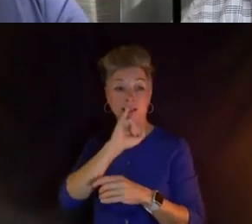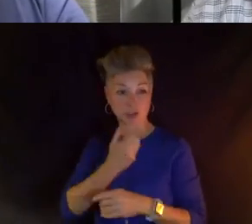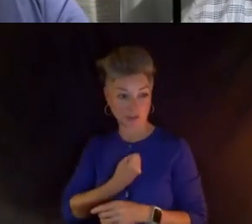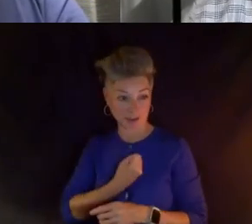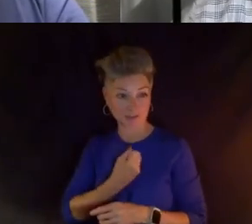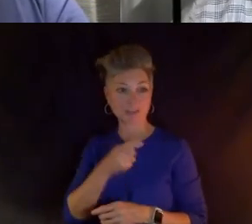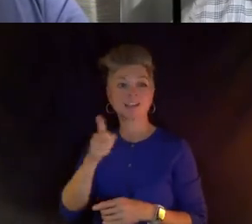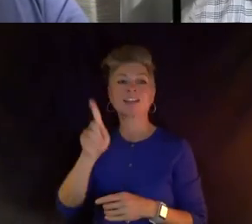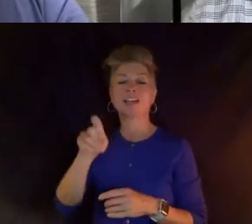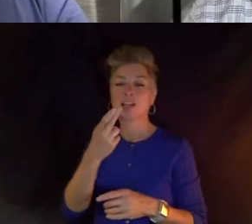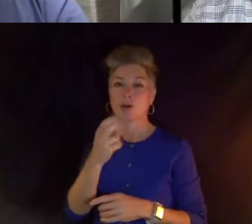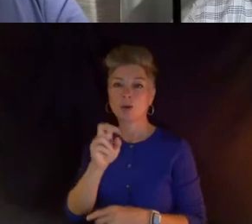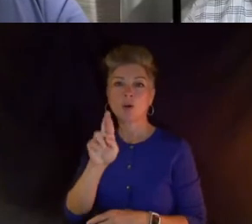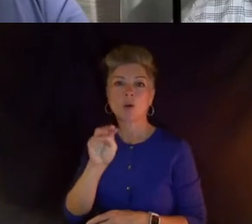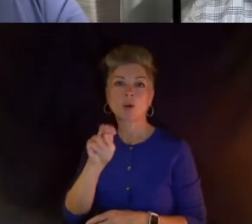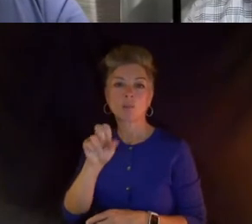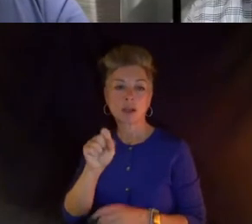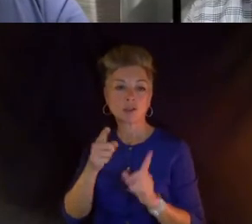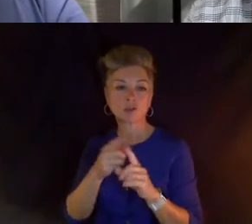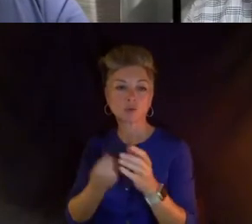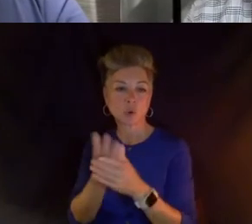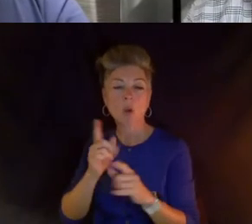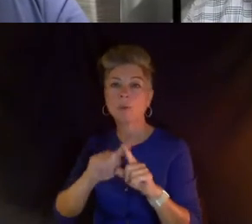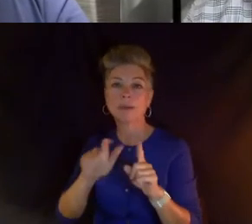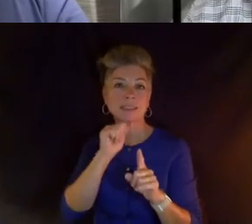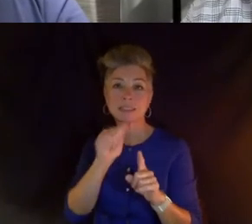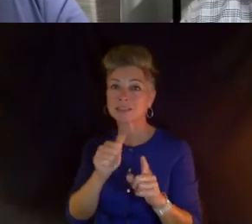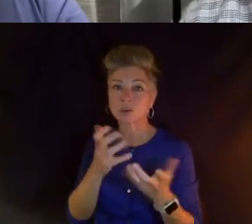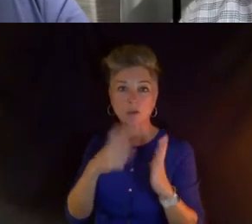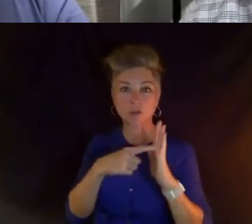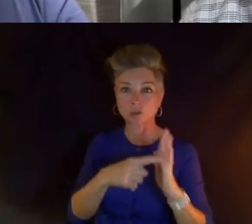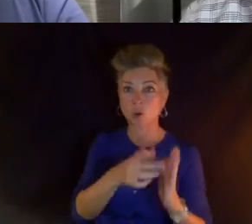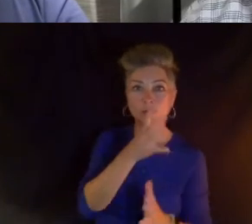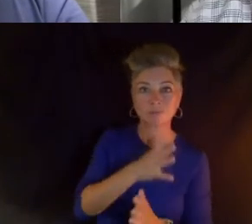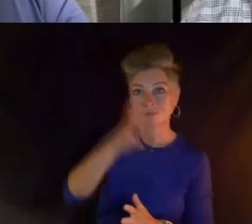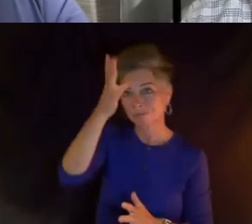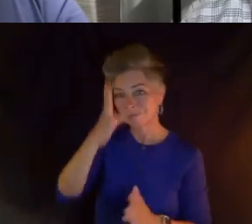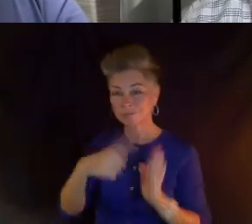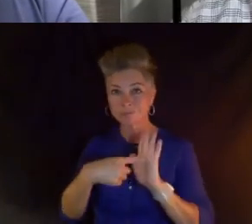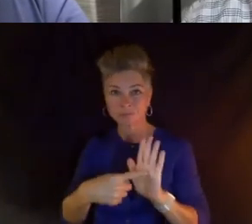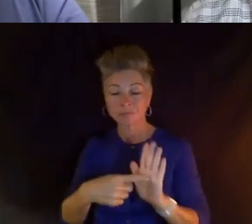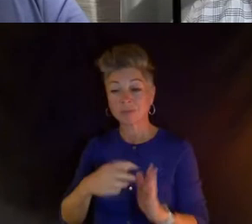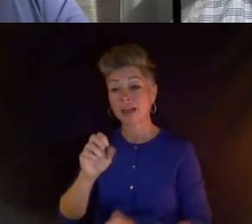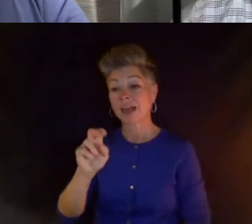but doesn't want typical male or female presentation. Our endocrinologist of 10 years is an intersex specialist